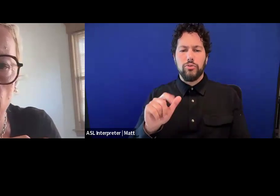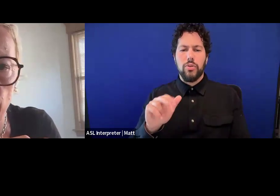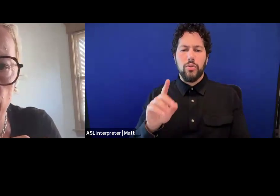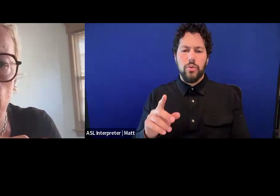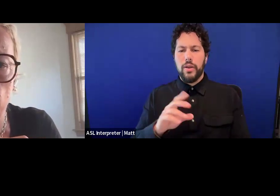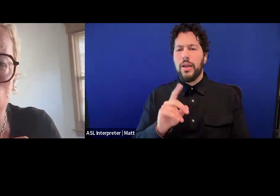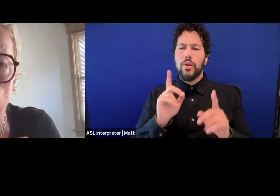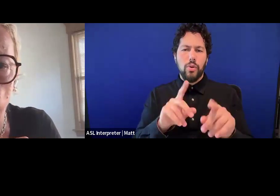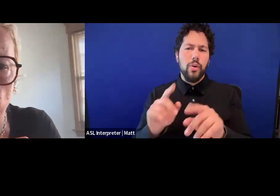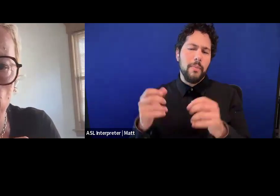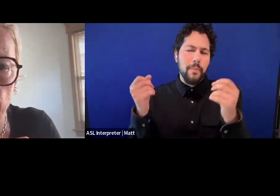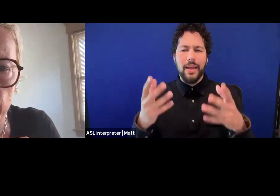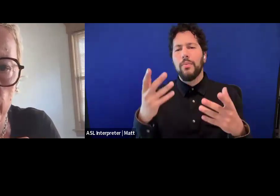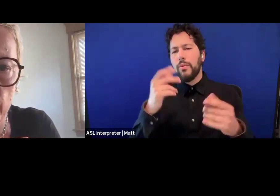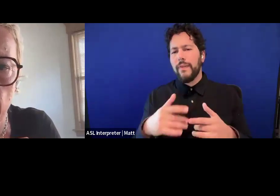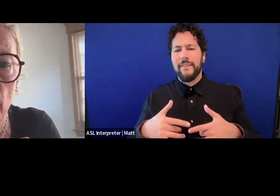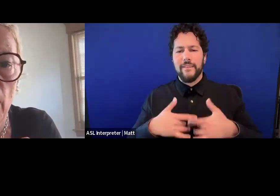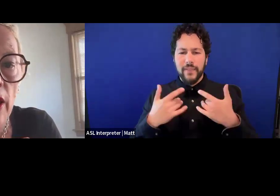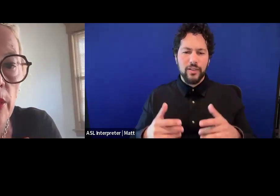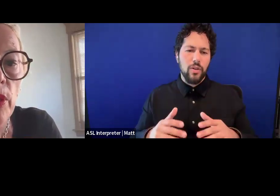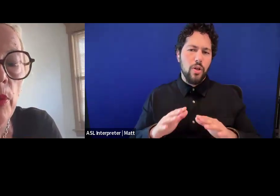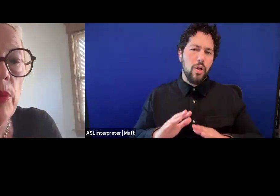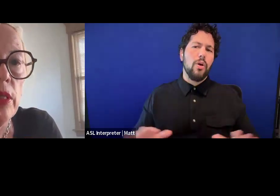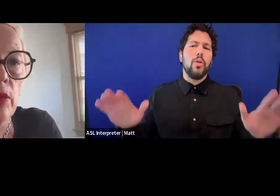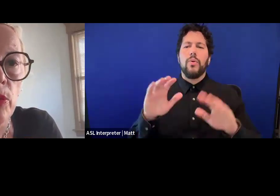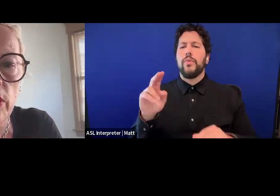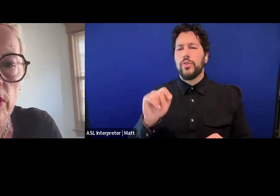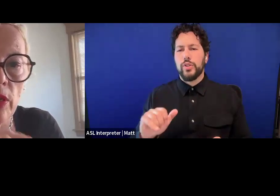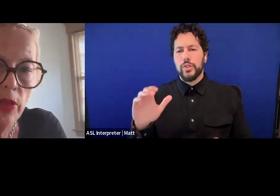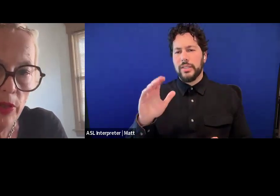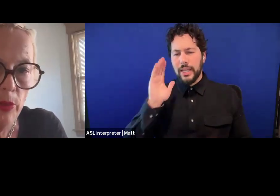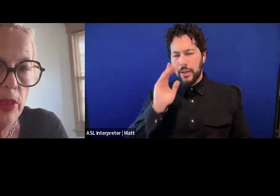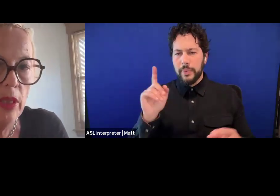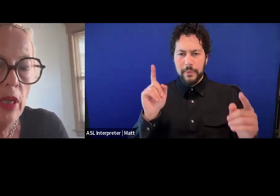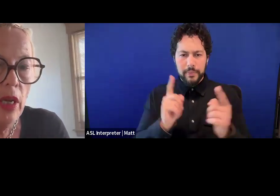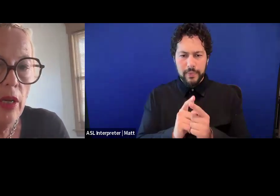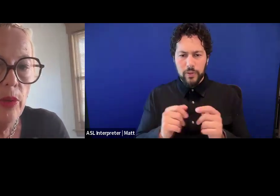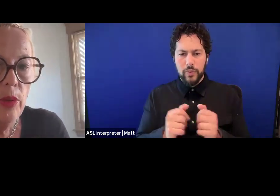all over this remarkable city, and I'm going to be meeting with Sarah Schulman,